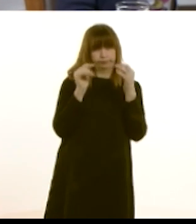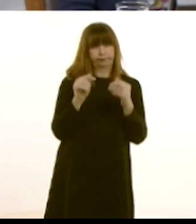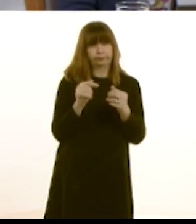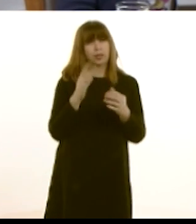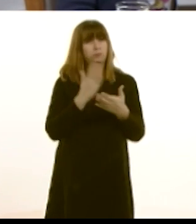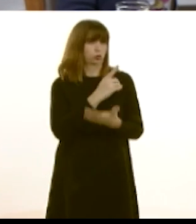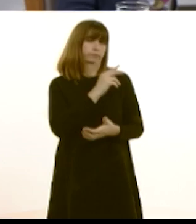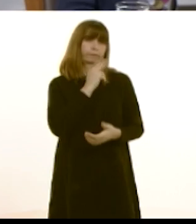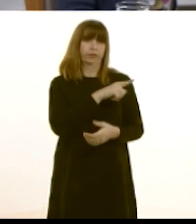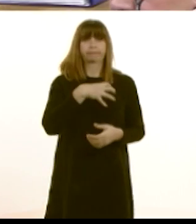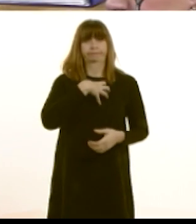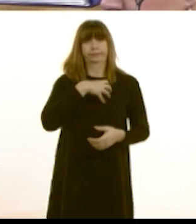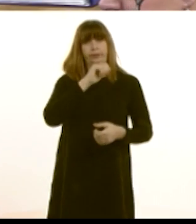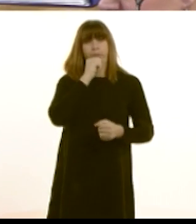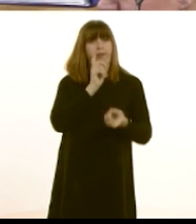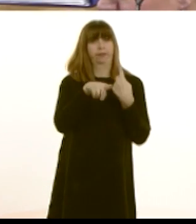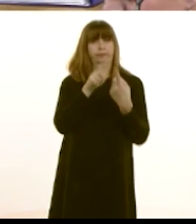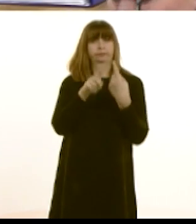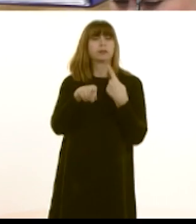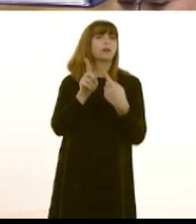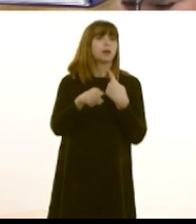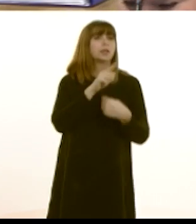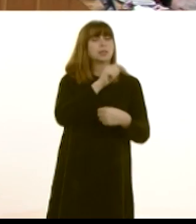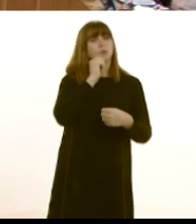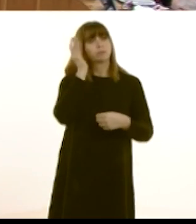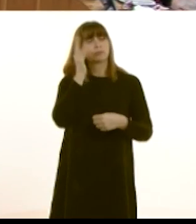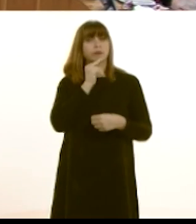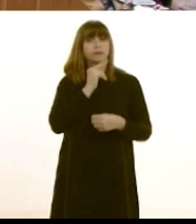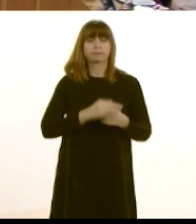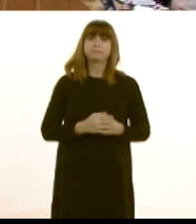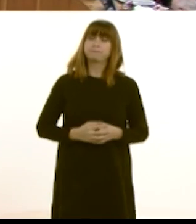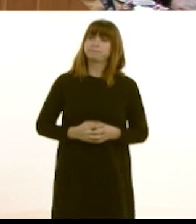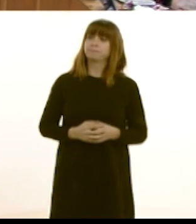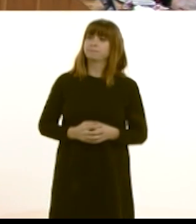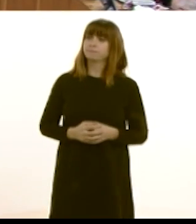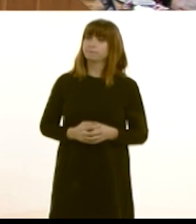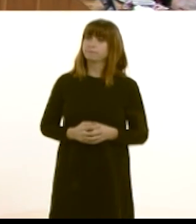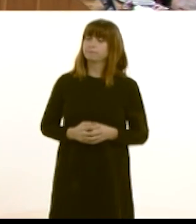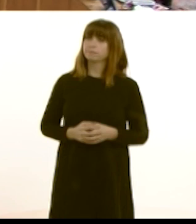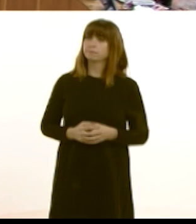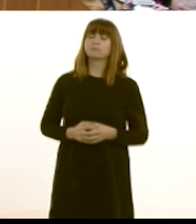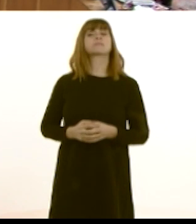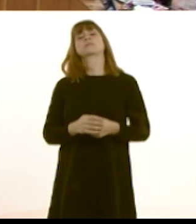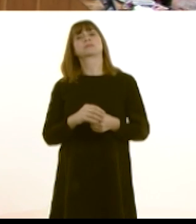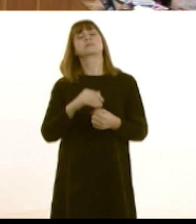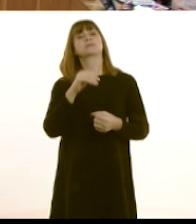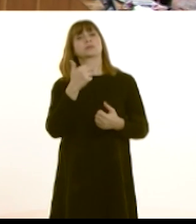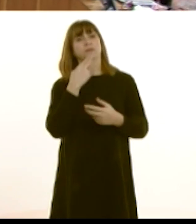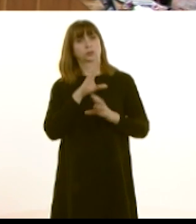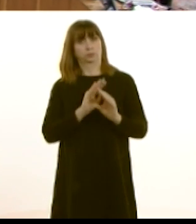to answer these questions in detail during his statement. William Powell: A happy new year to you all.